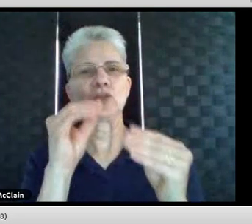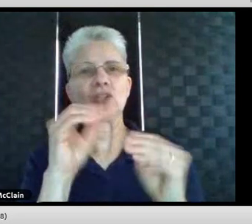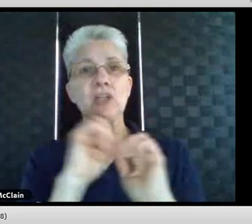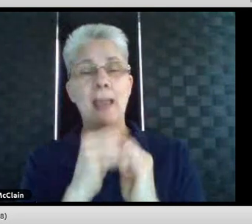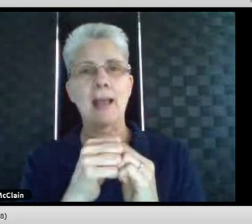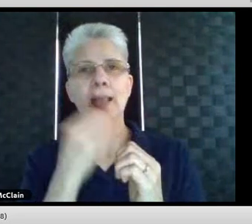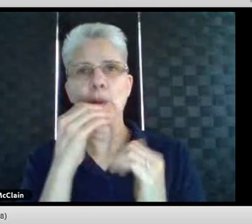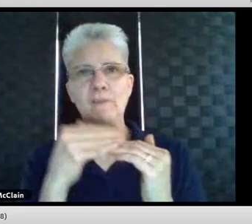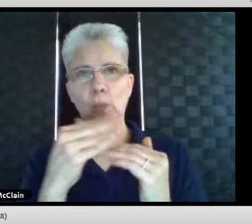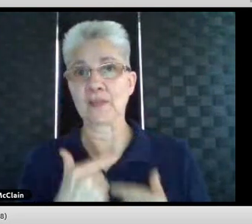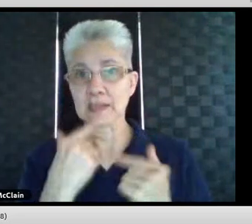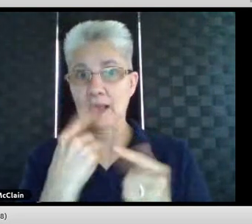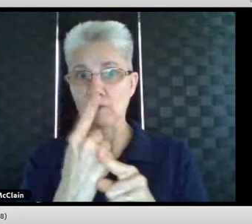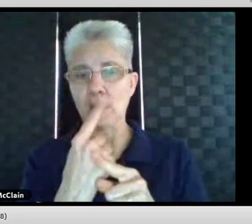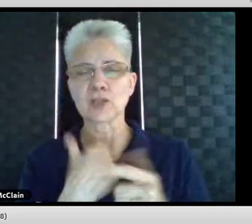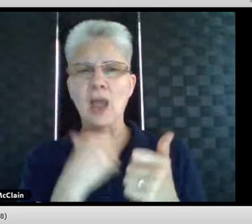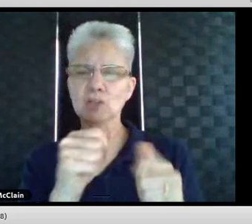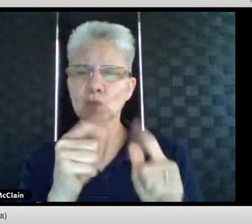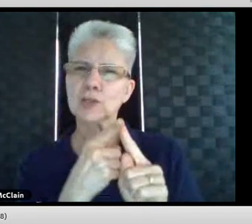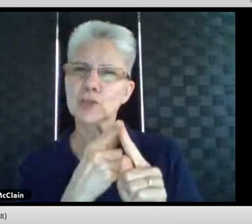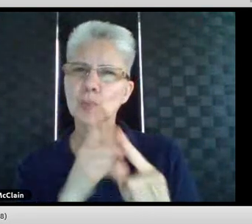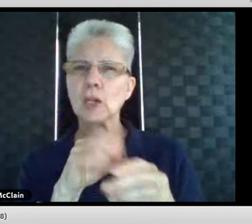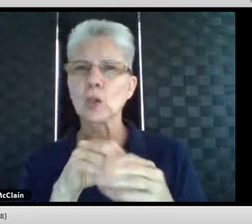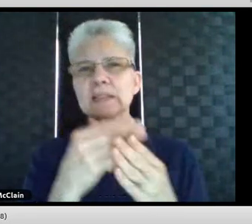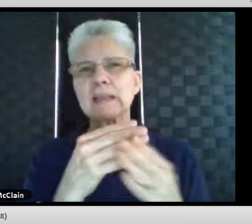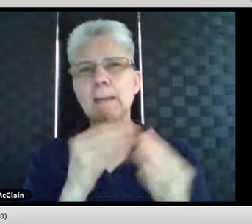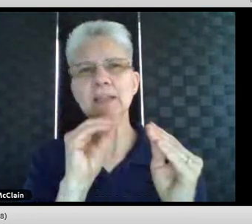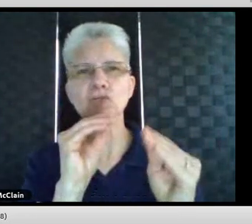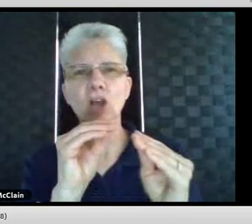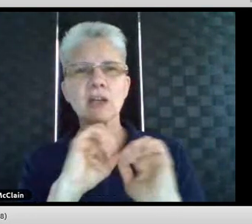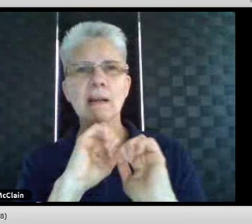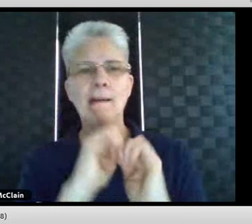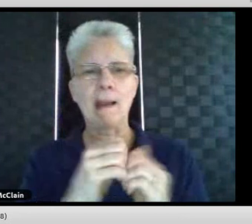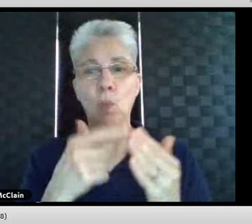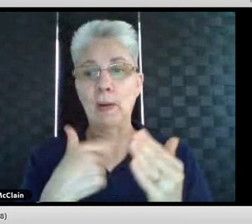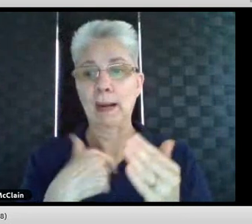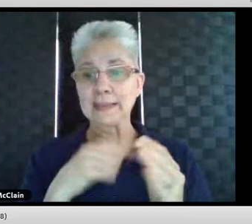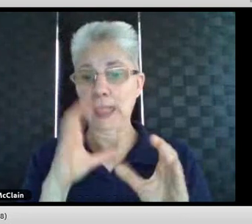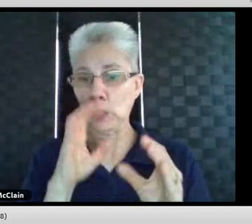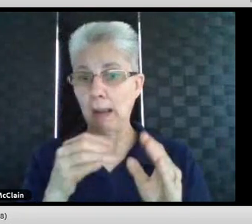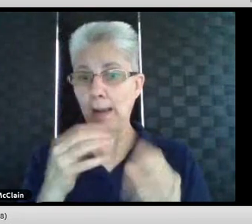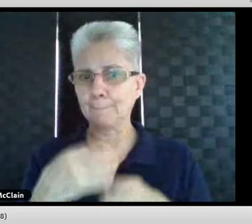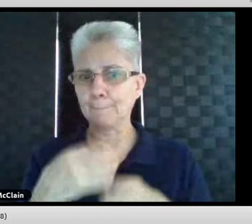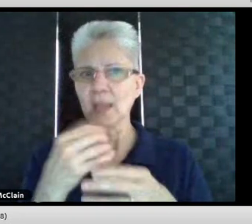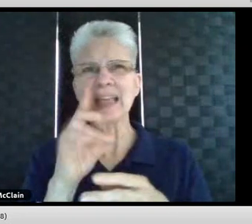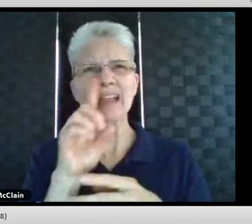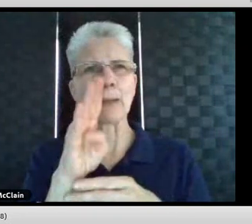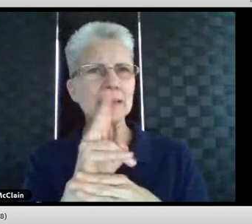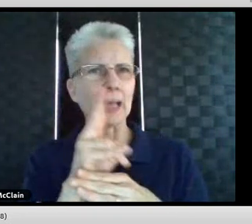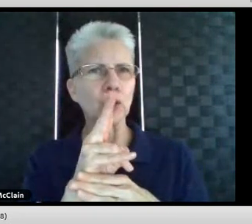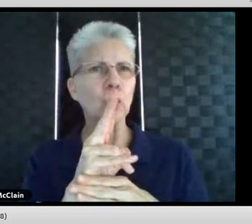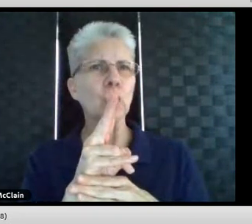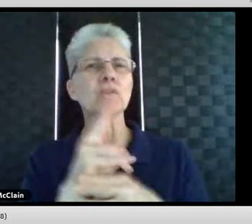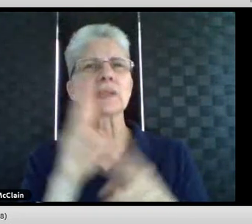And so I've always tried to include some instruction about what I did, the databases I used, subject headings and keywords,